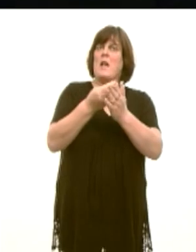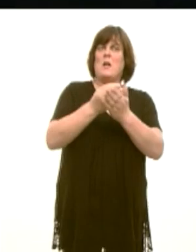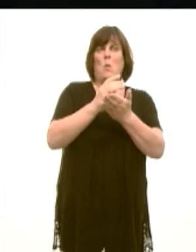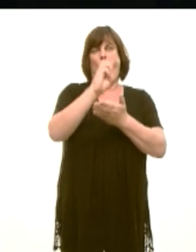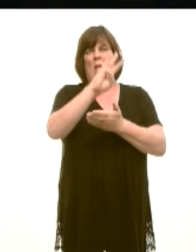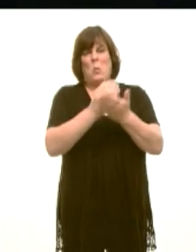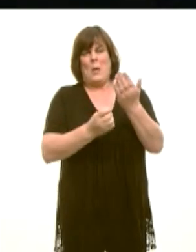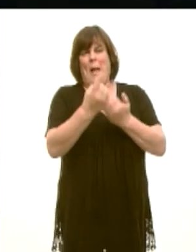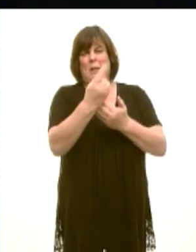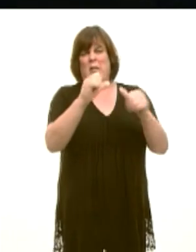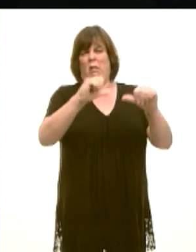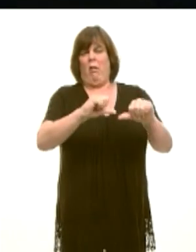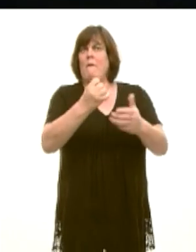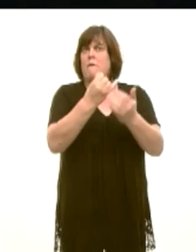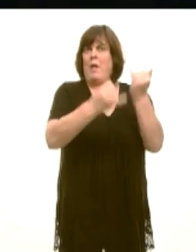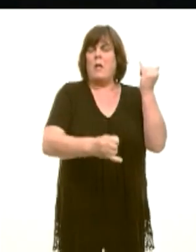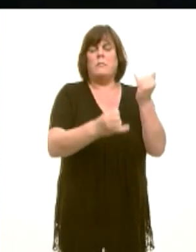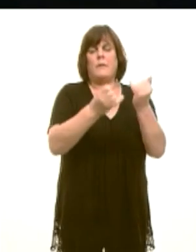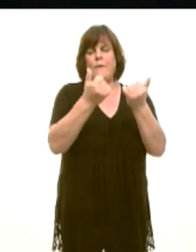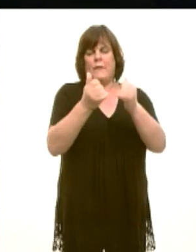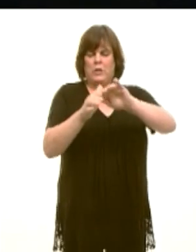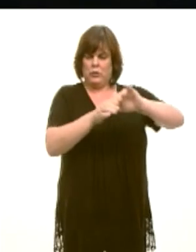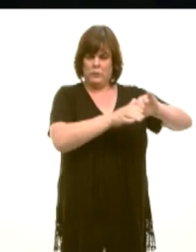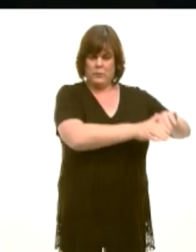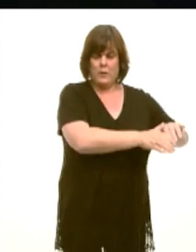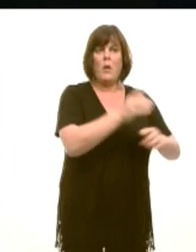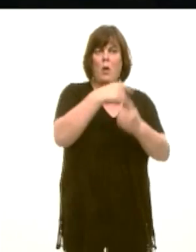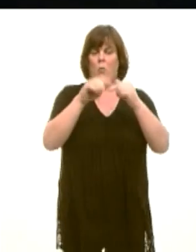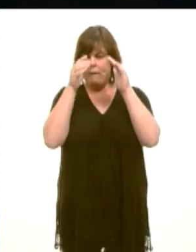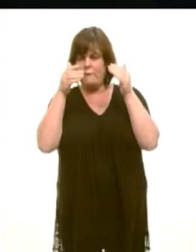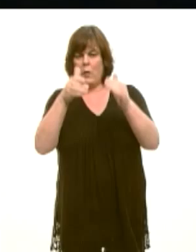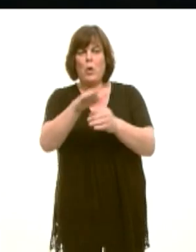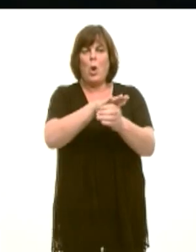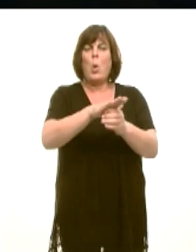support for businesses is firmly anchored locally and that businesses know that support